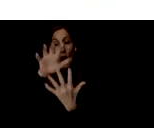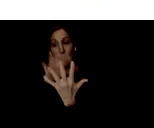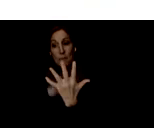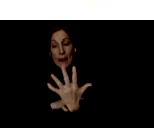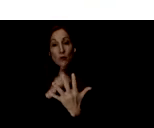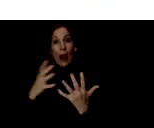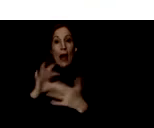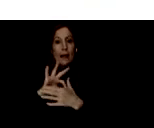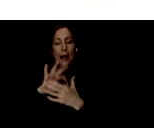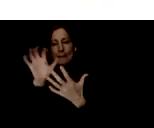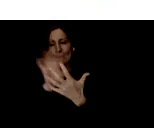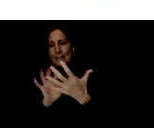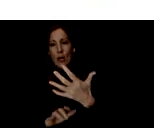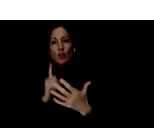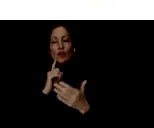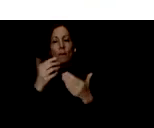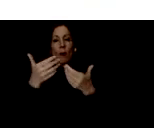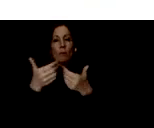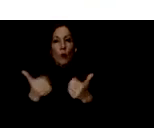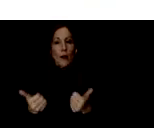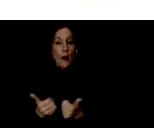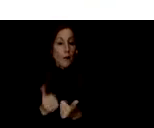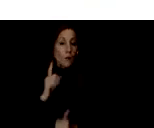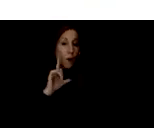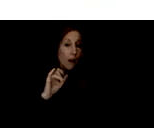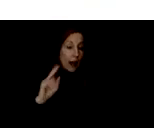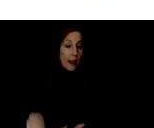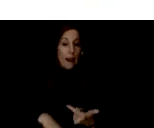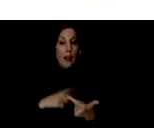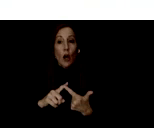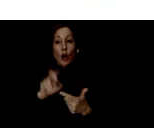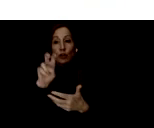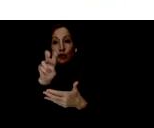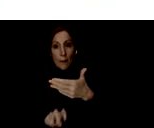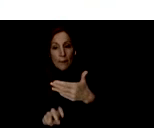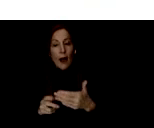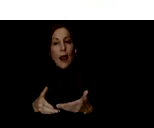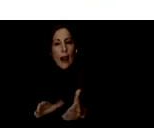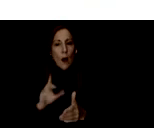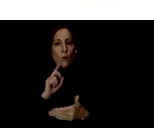with anchor links or jump lists, allowing keyboard-only users to skip to relevant portions